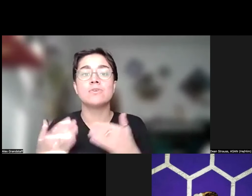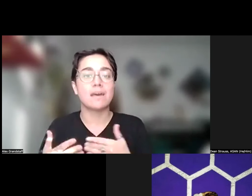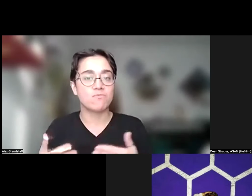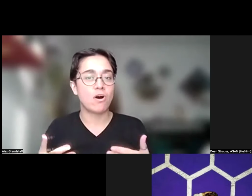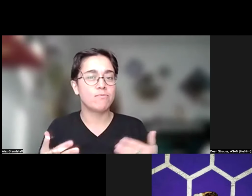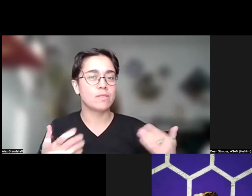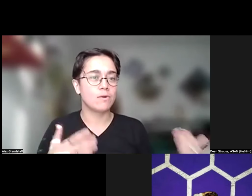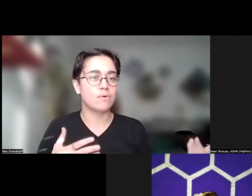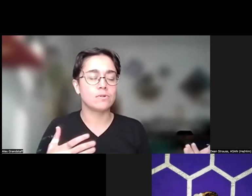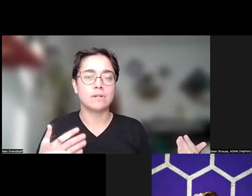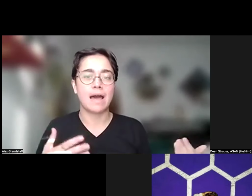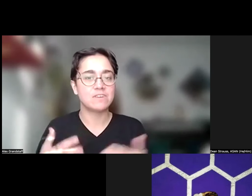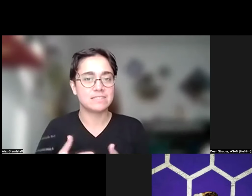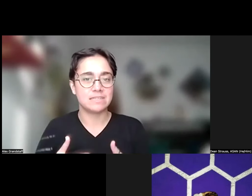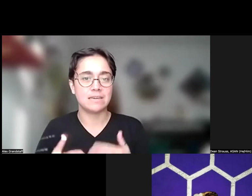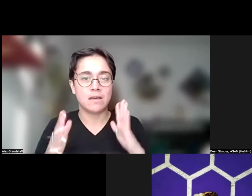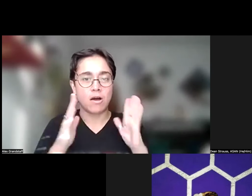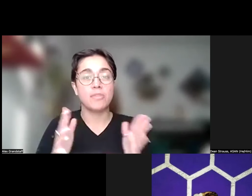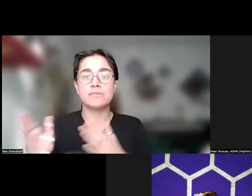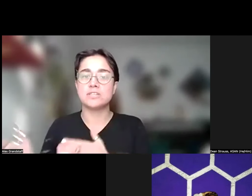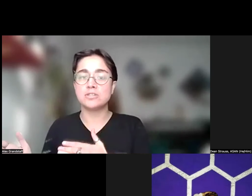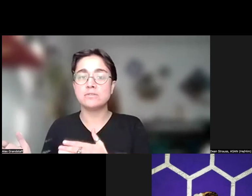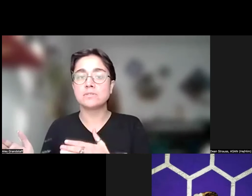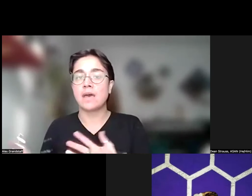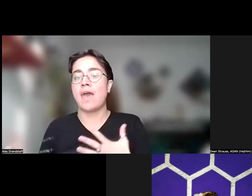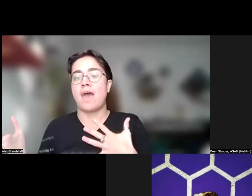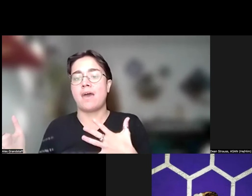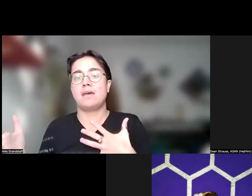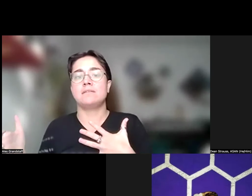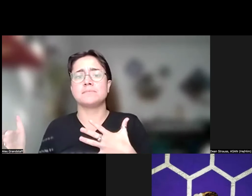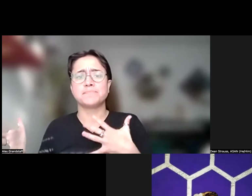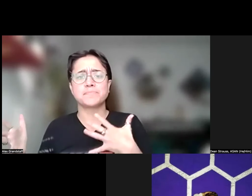your students trying to keep trans kids from using the bathroom or playing